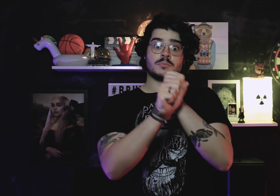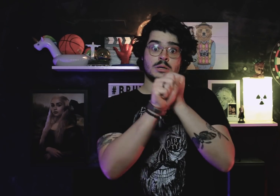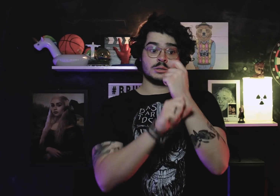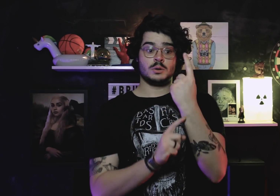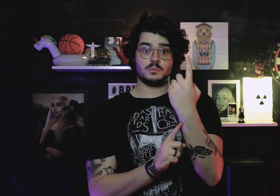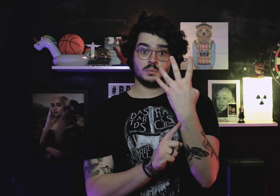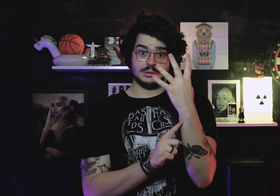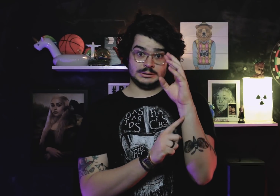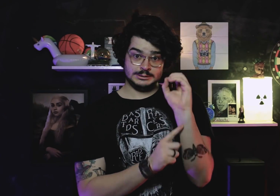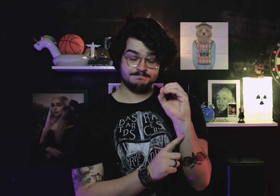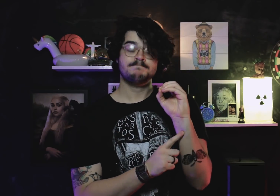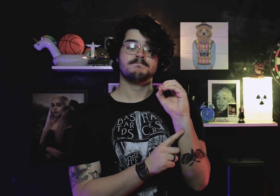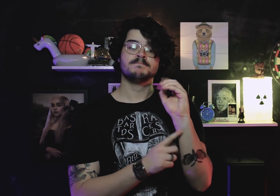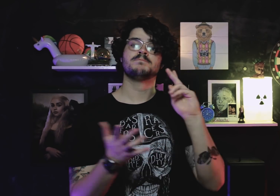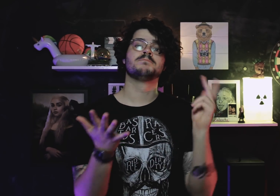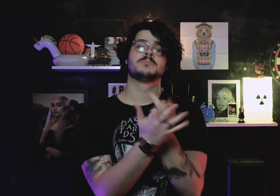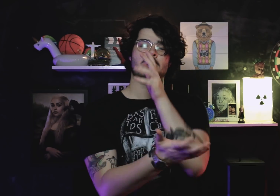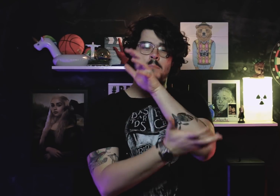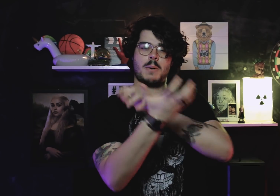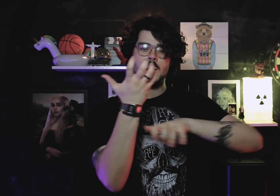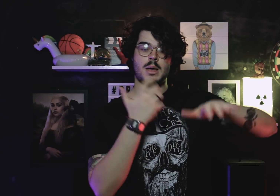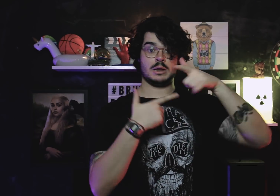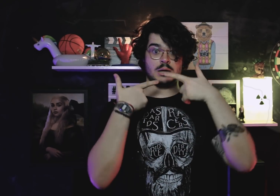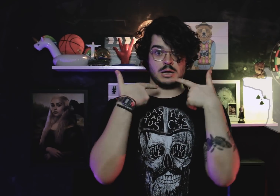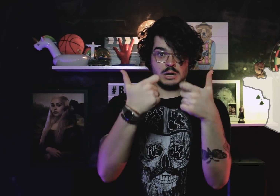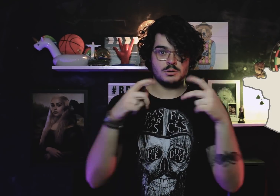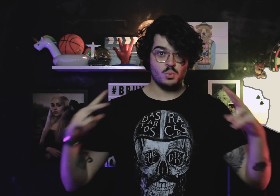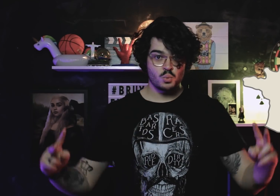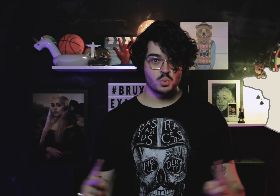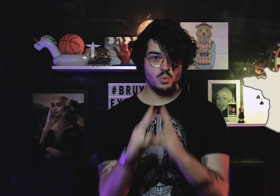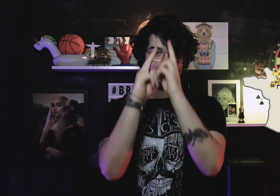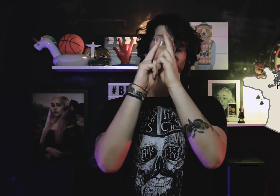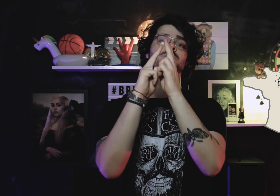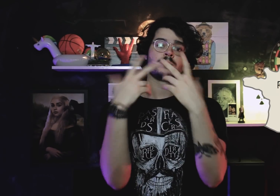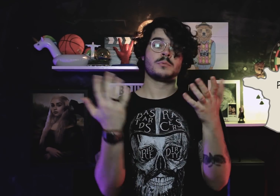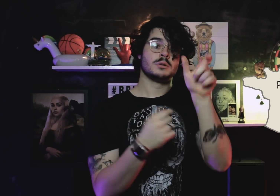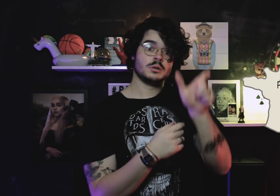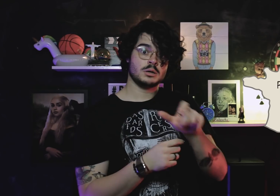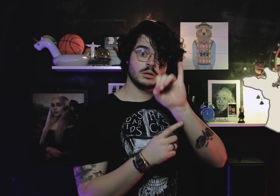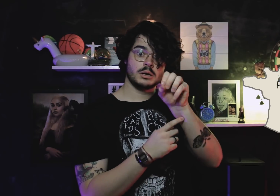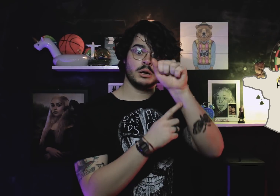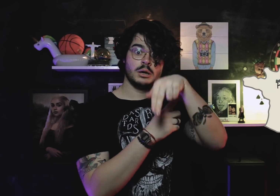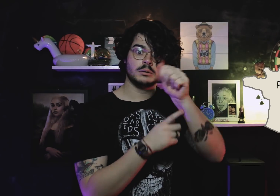In 1430, during a battle in Paris,